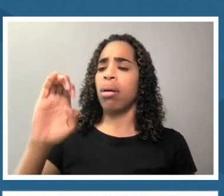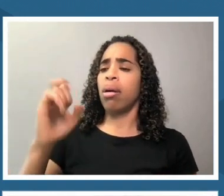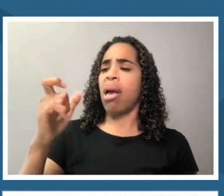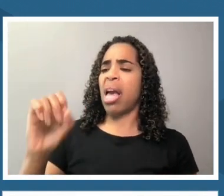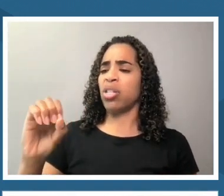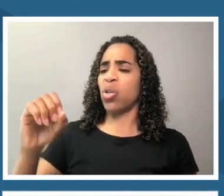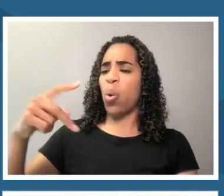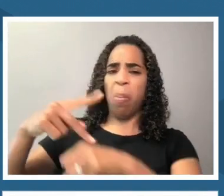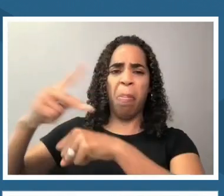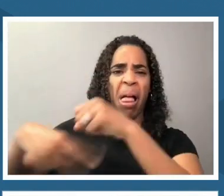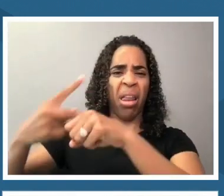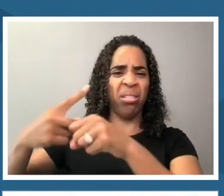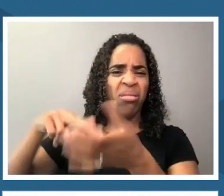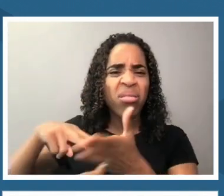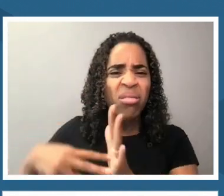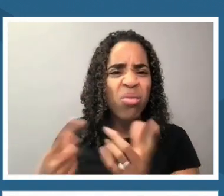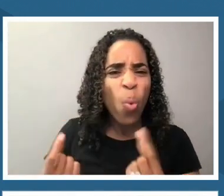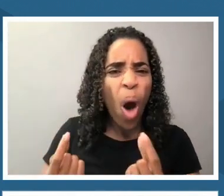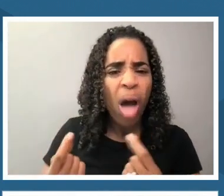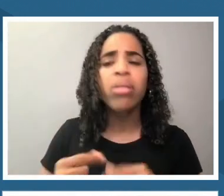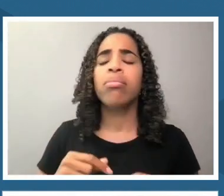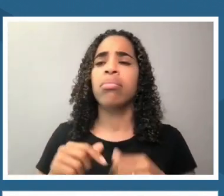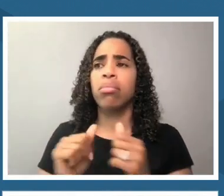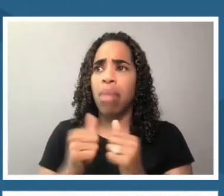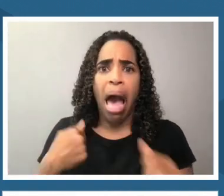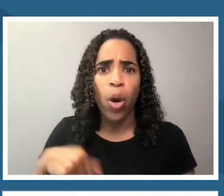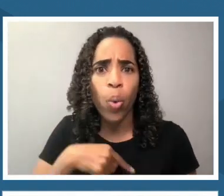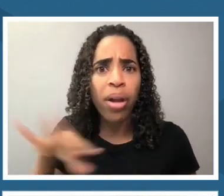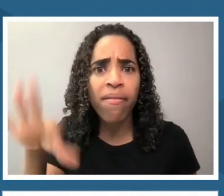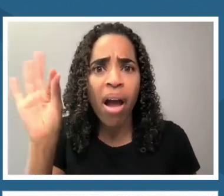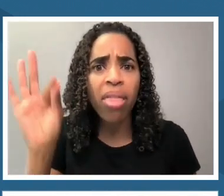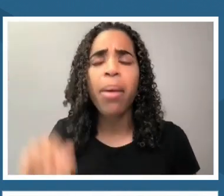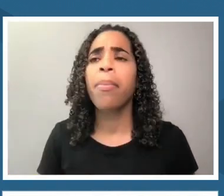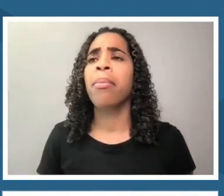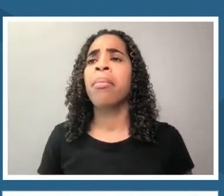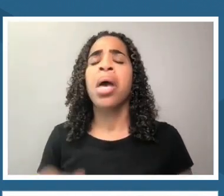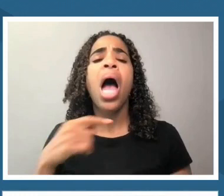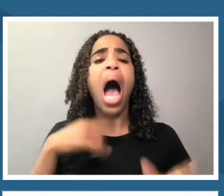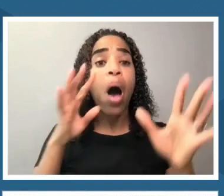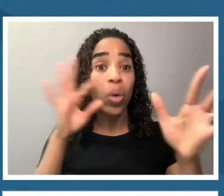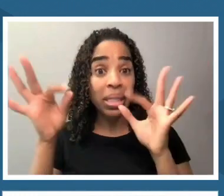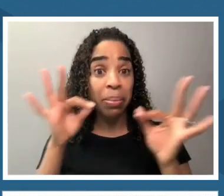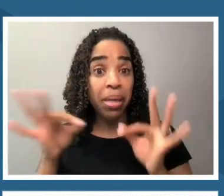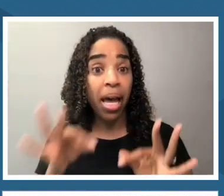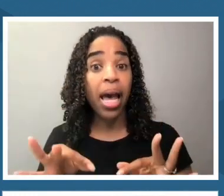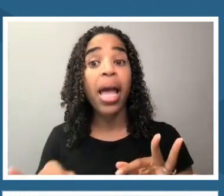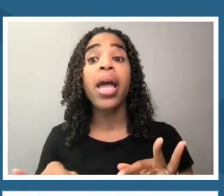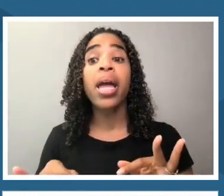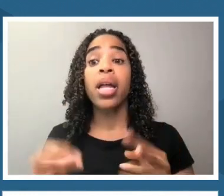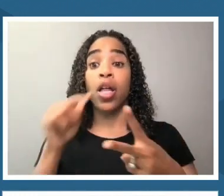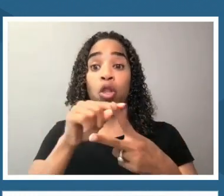then i will go into how we find them i will explain briefly to you um the two